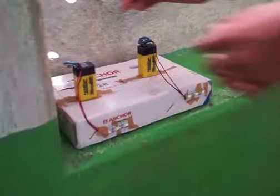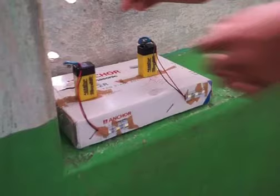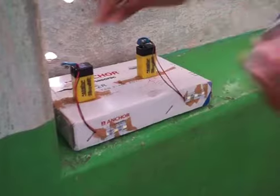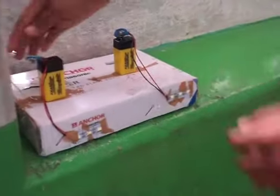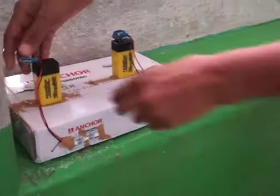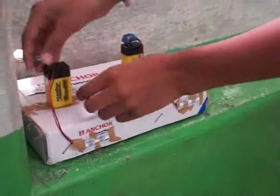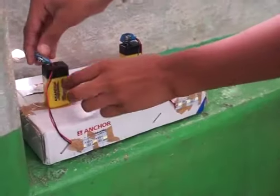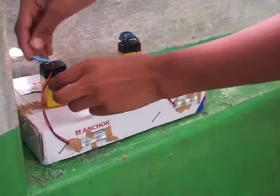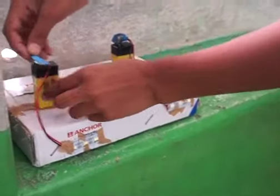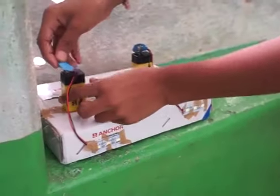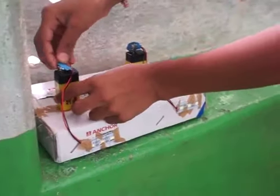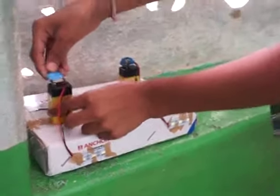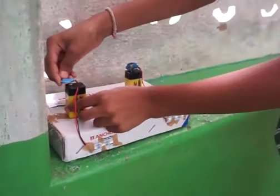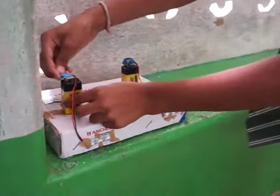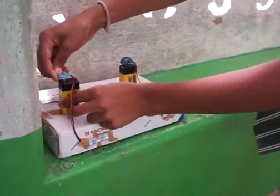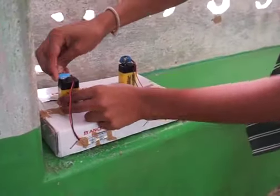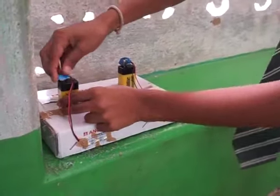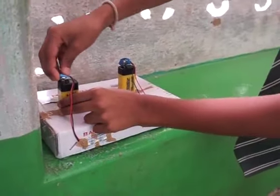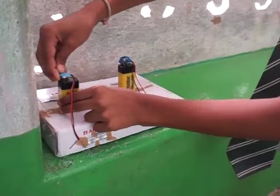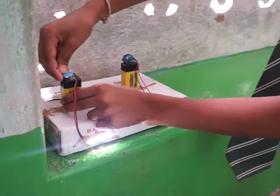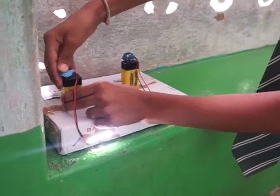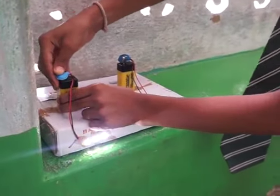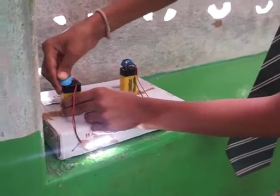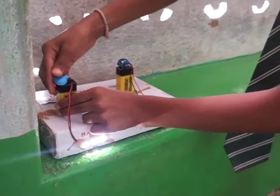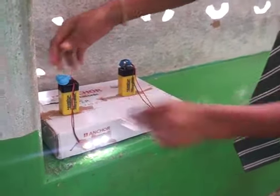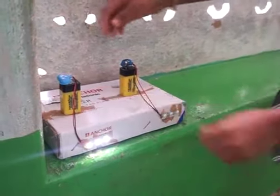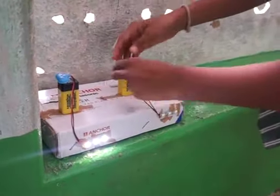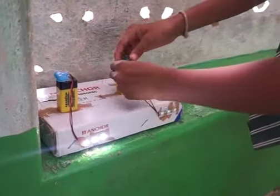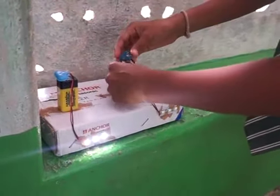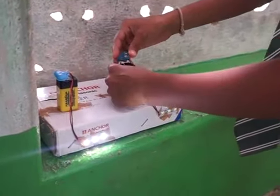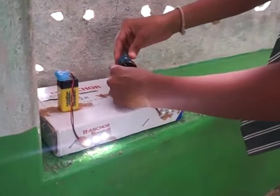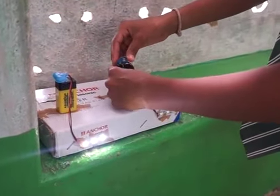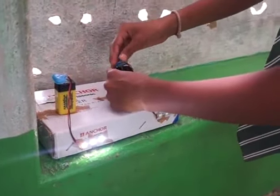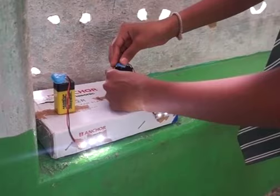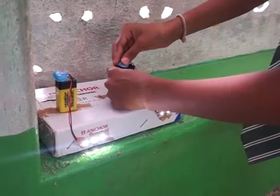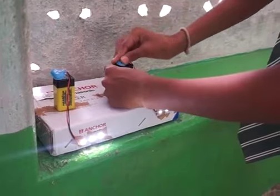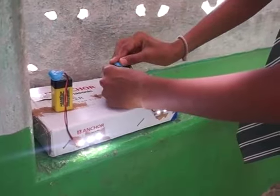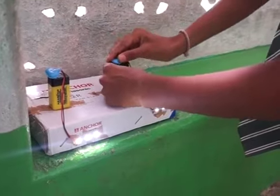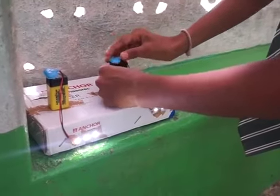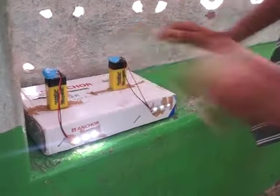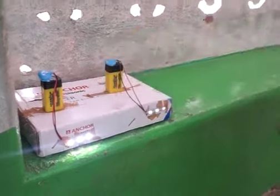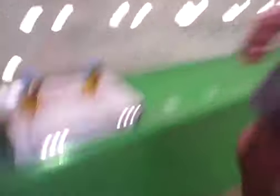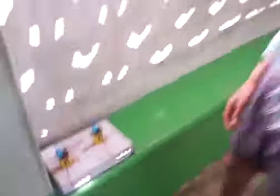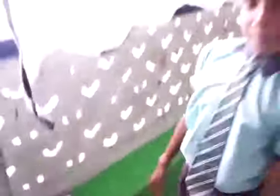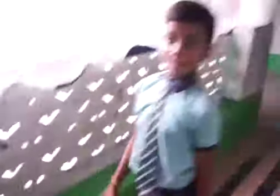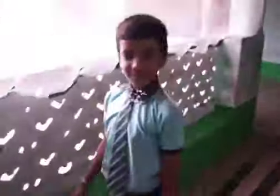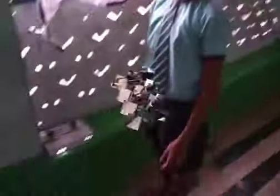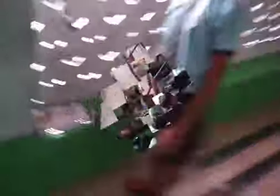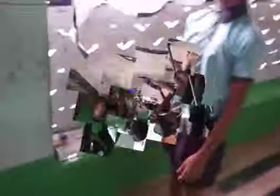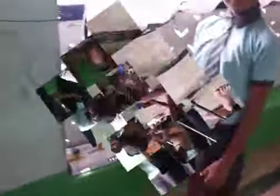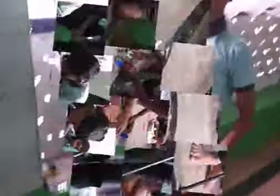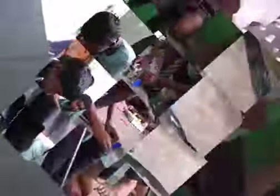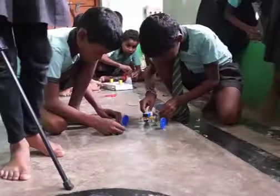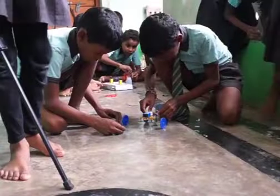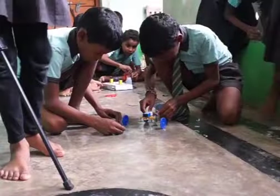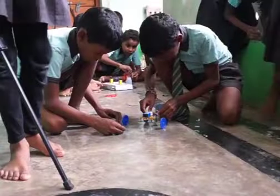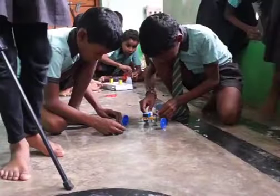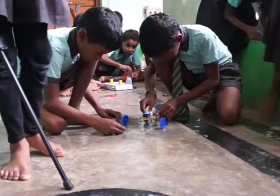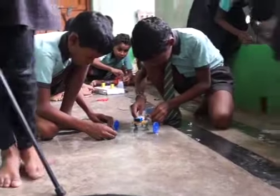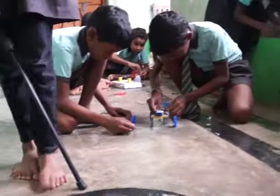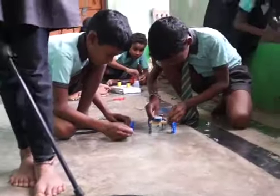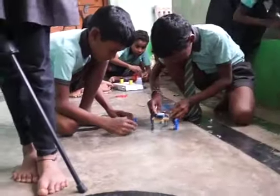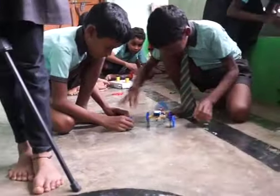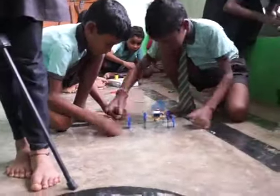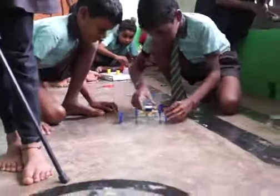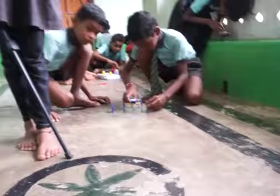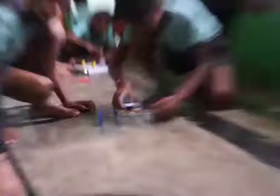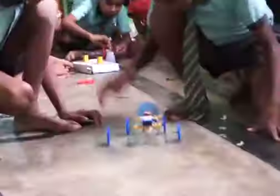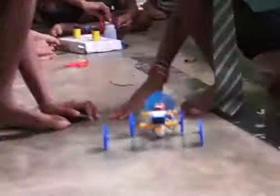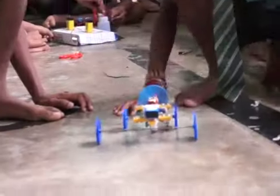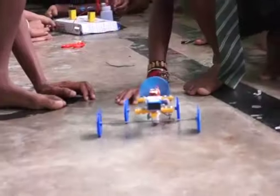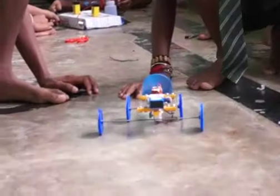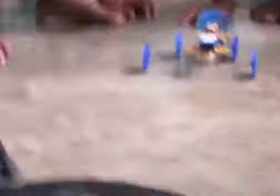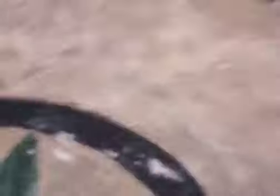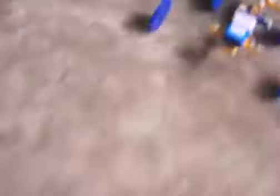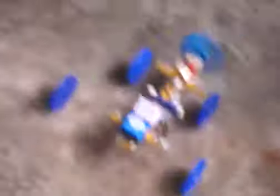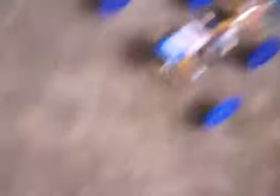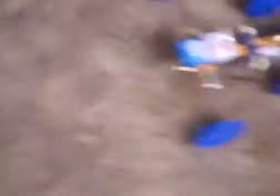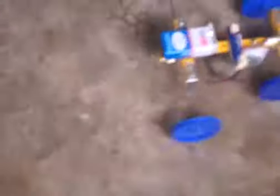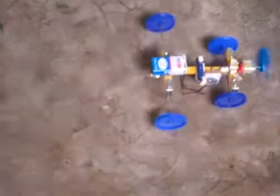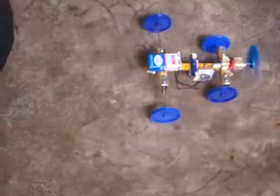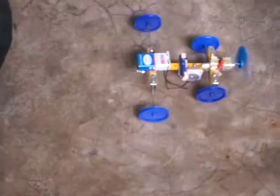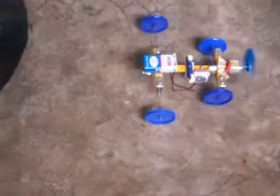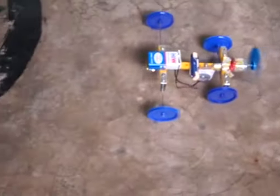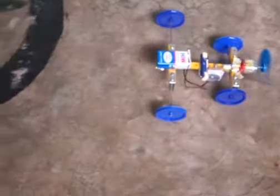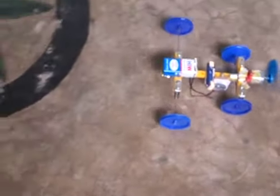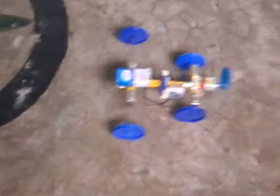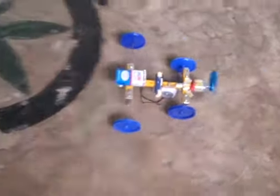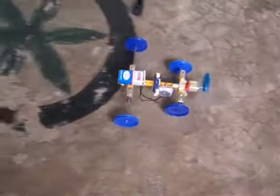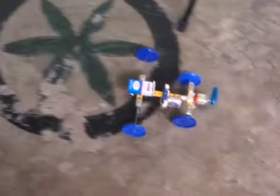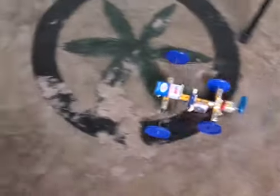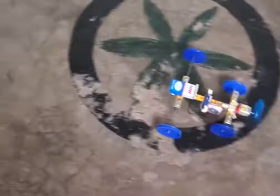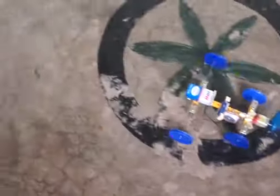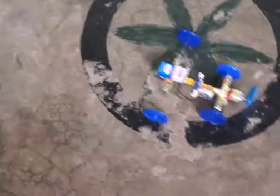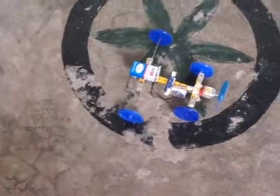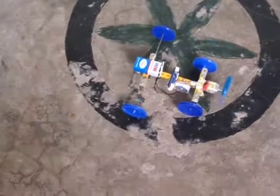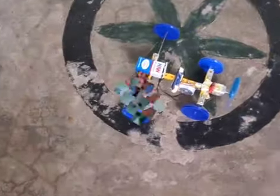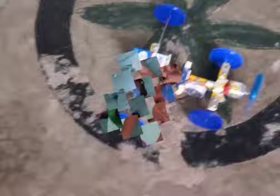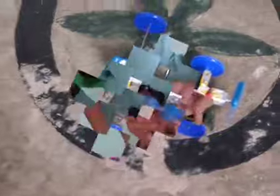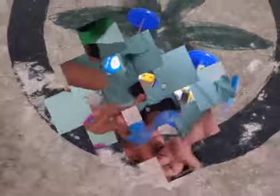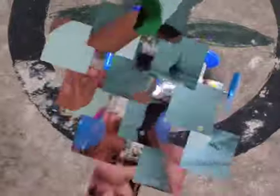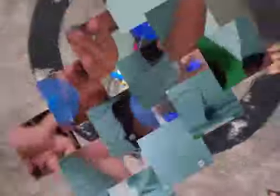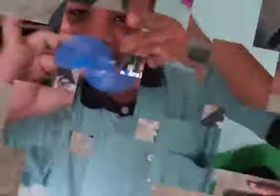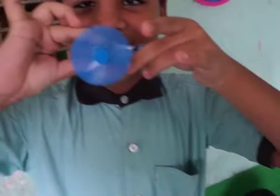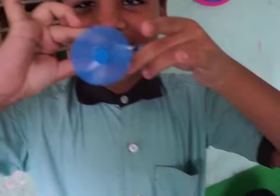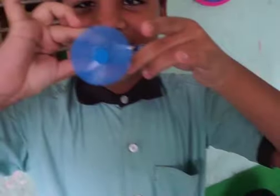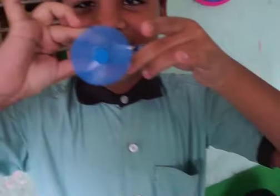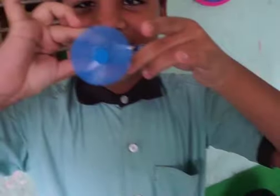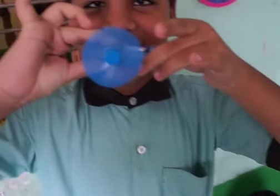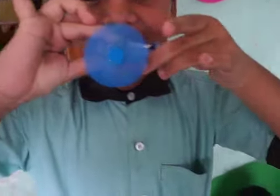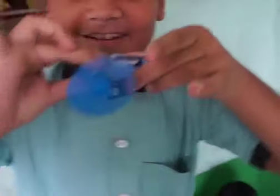building operated fan light and toy car